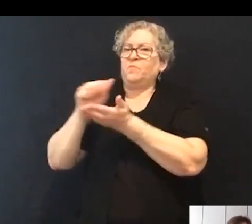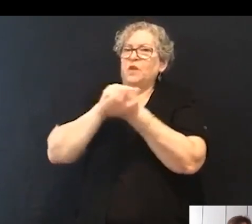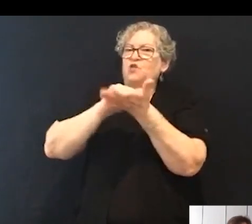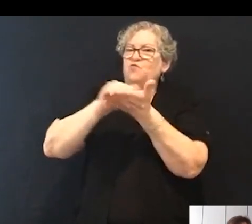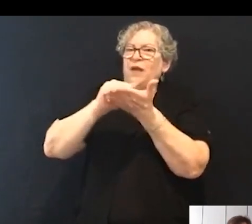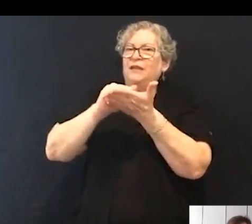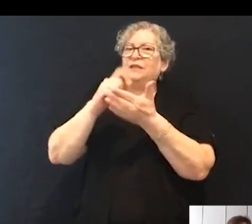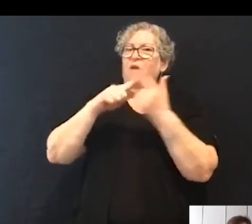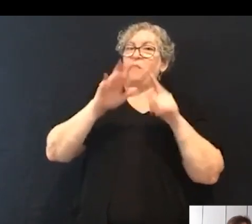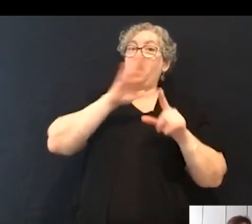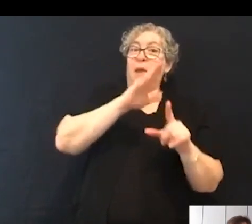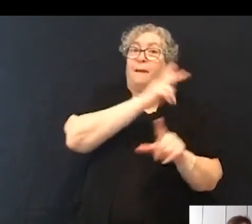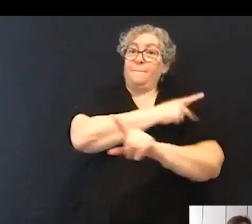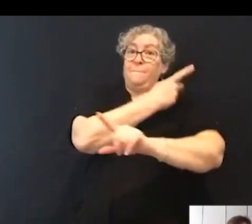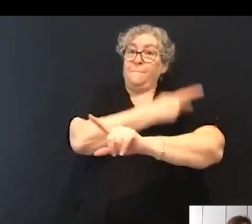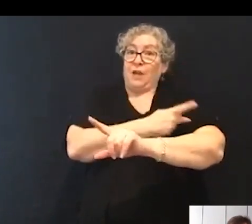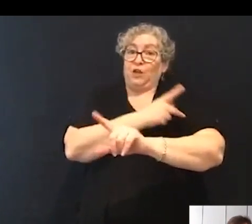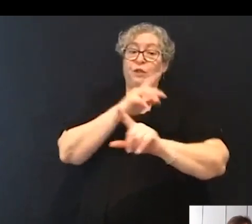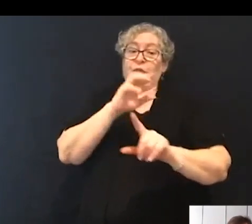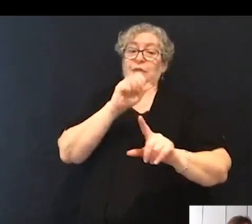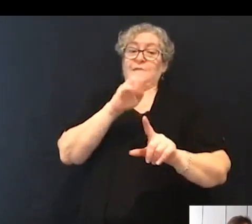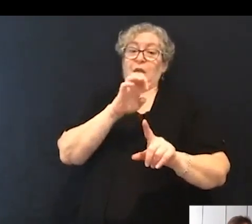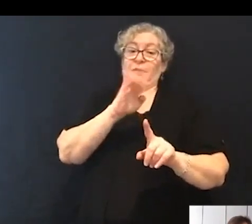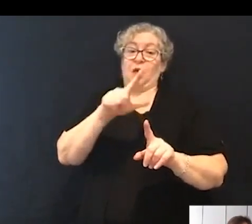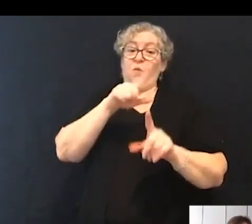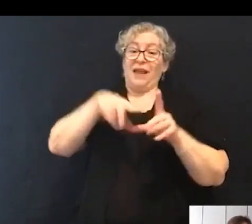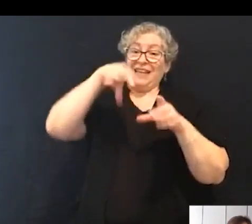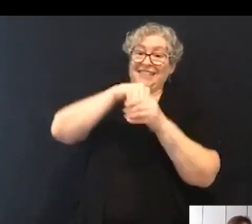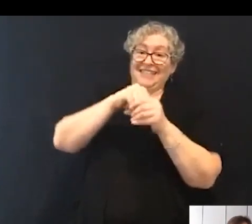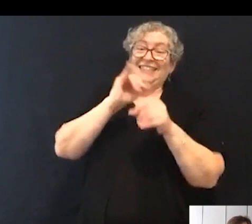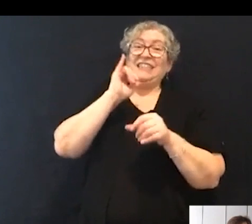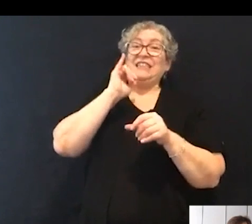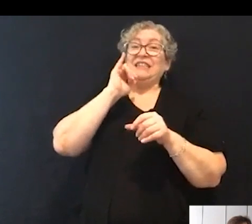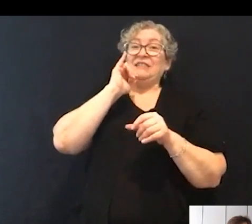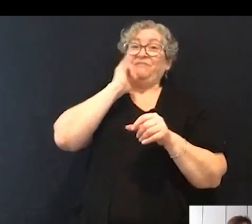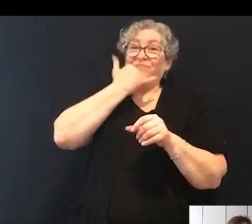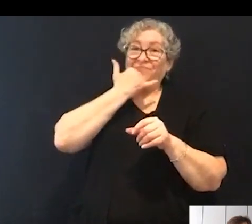cells that carry the mutation and offer a unique opportunity